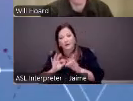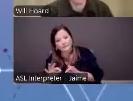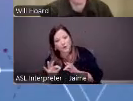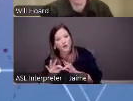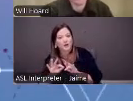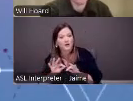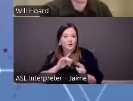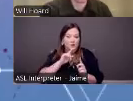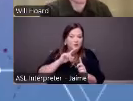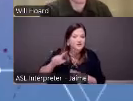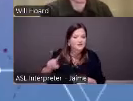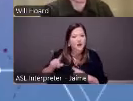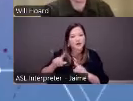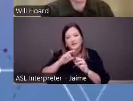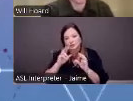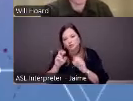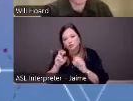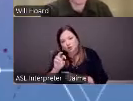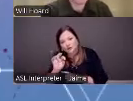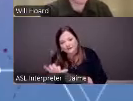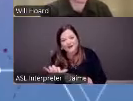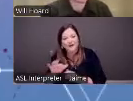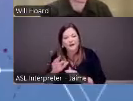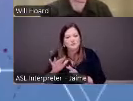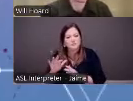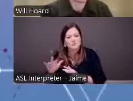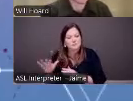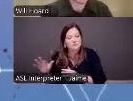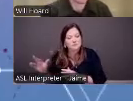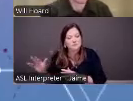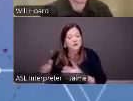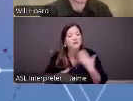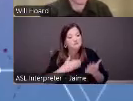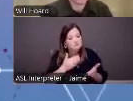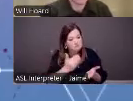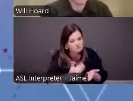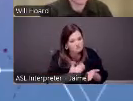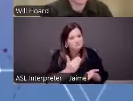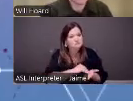to the surveys and things, and it wasn't until the meeting about mental health